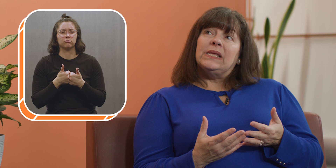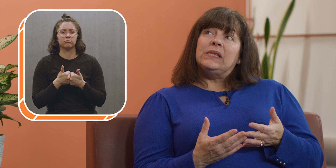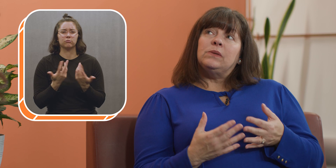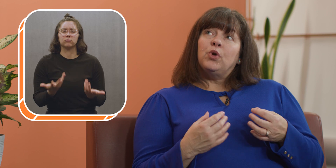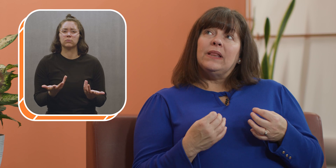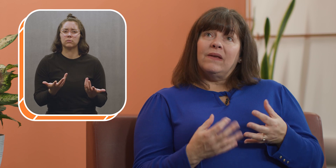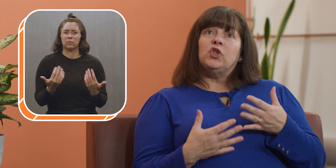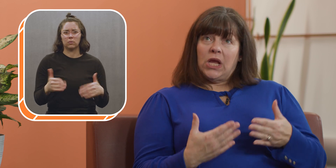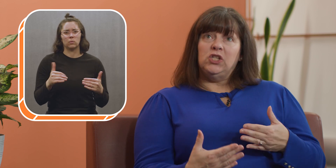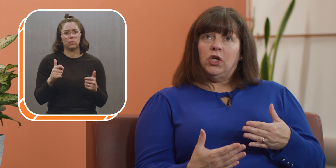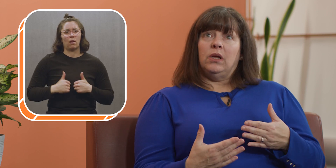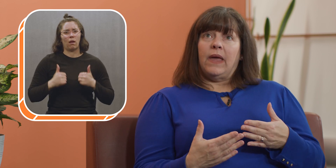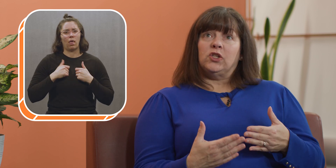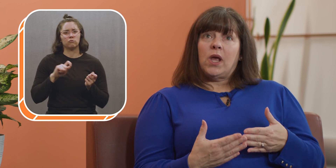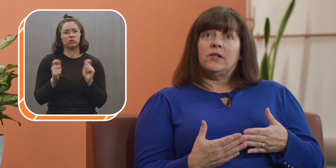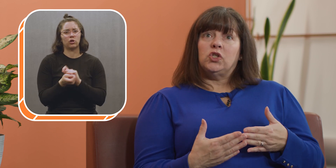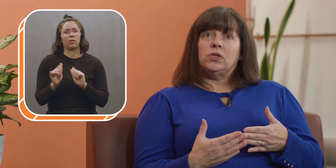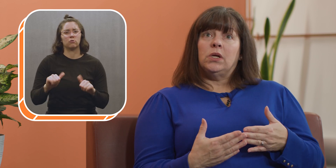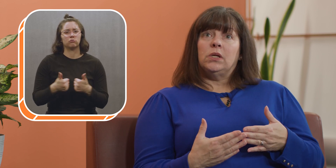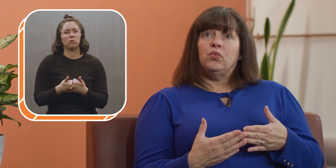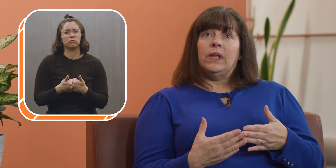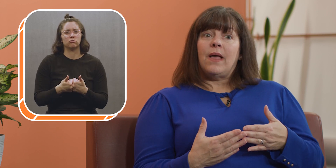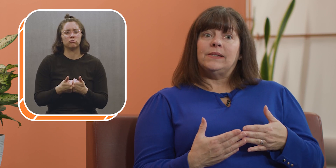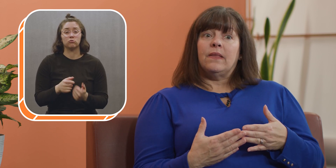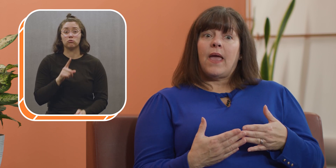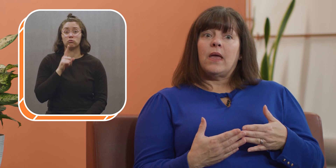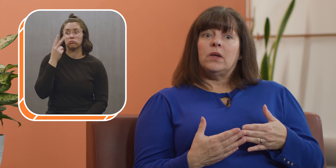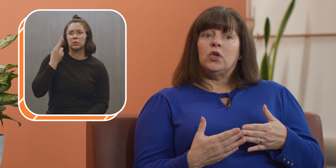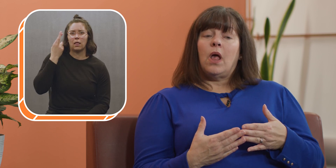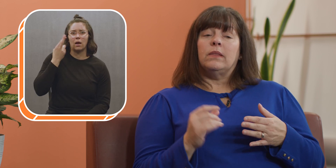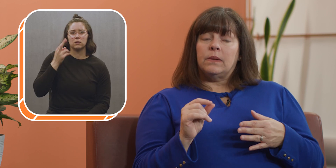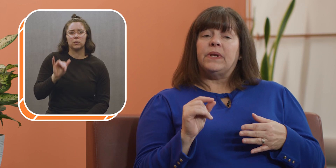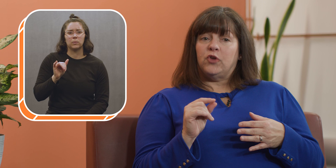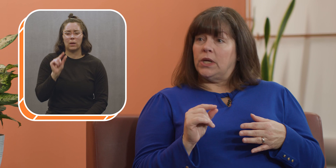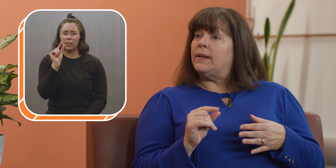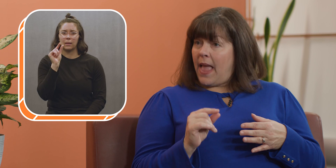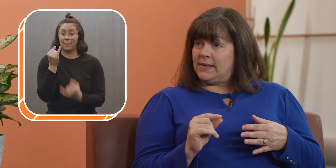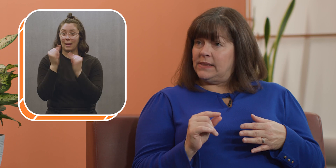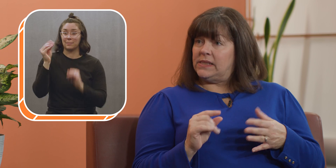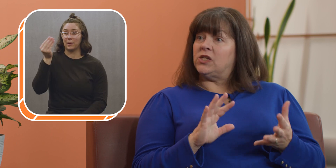Because that's pretty life-changing, that challenge, and realizing that a little bit of your independence